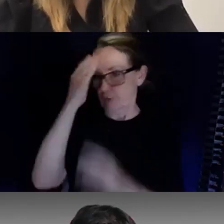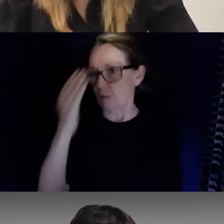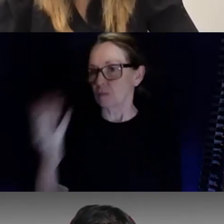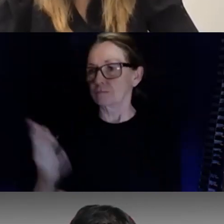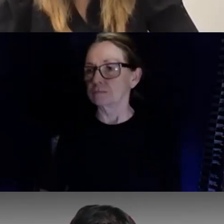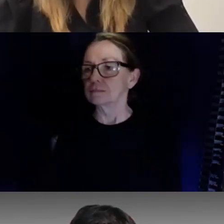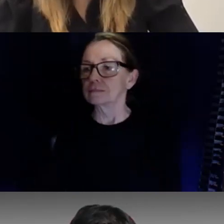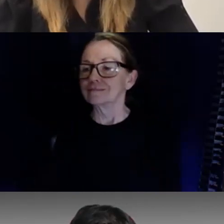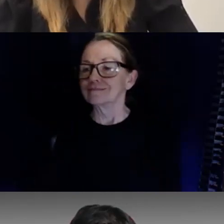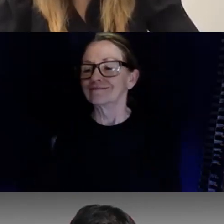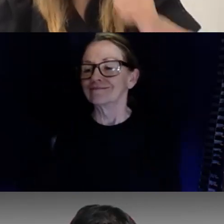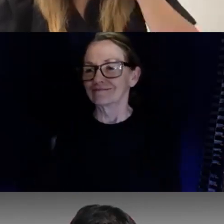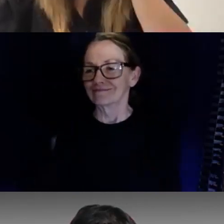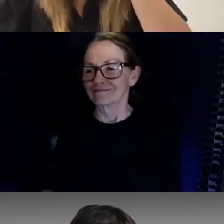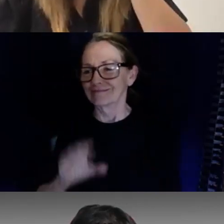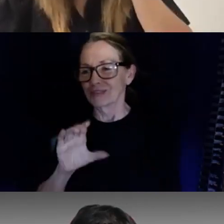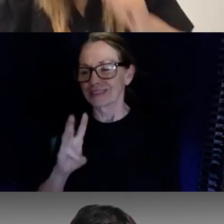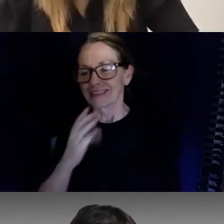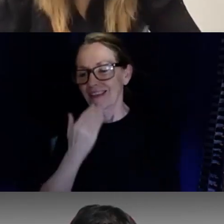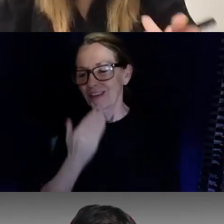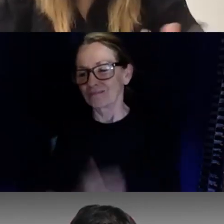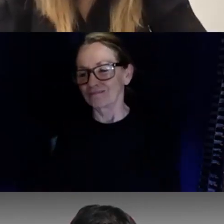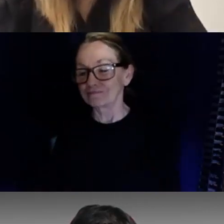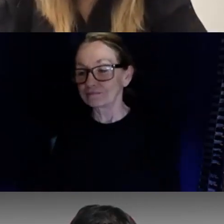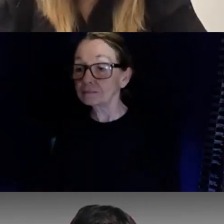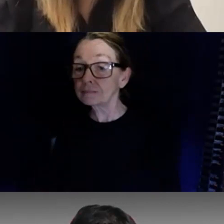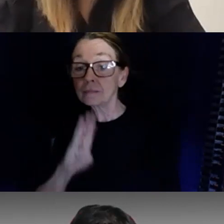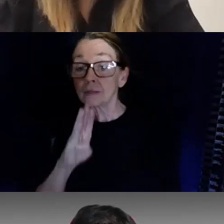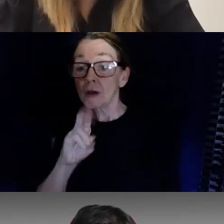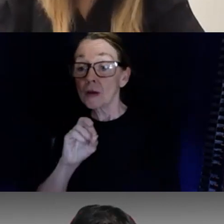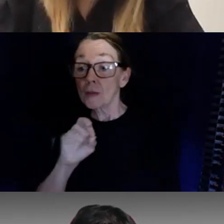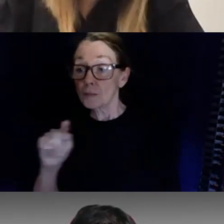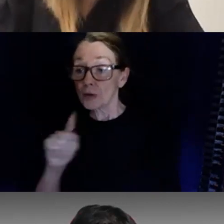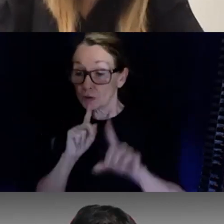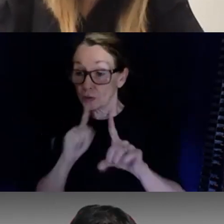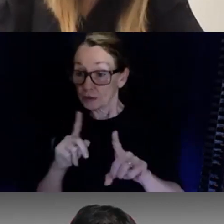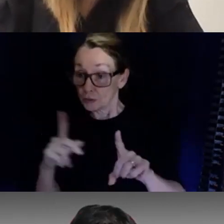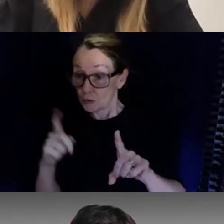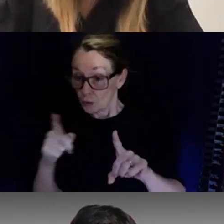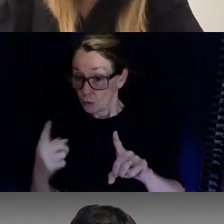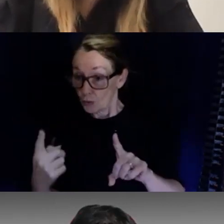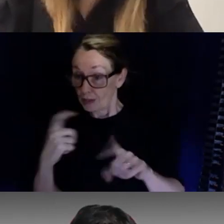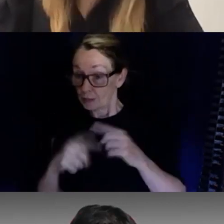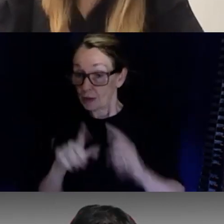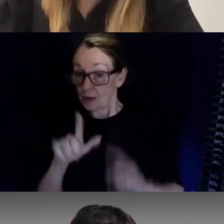I WILL BRING IT FORWARD AND I CAN DEFINITELY TRY TO GET YOU AN ANSWER FOR NEXT MONTH'S MEETING. OR IF I GET SOMETHING BEFORE THEN, I WILL DEFINITELY KEEP YOU UPDATED.